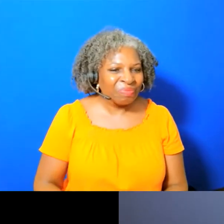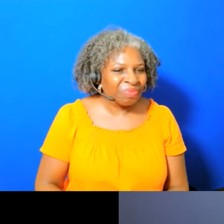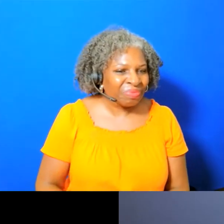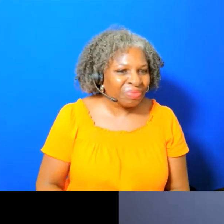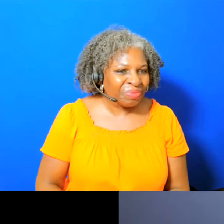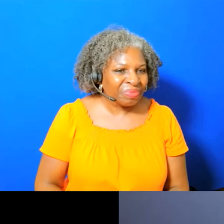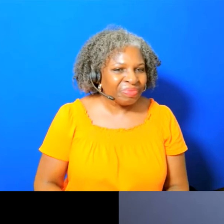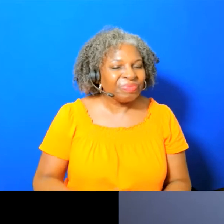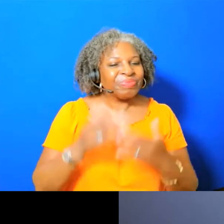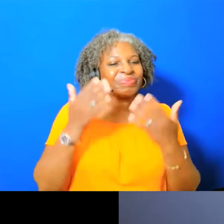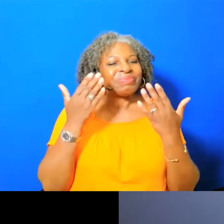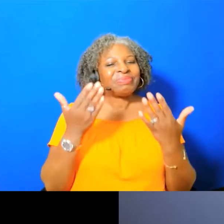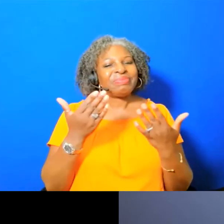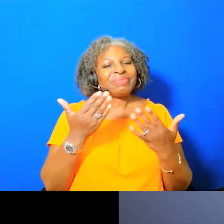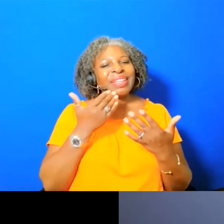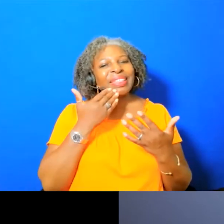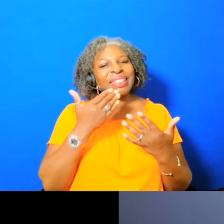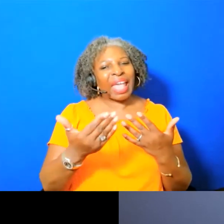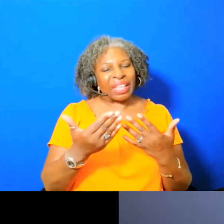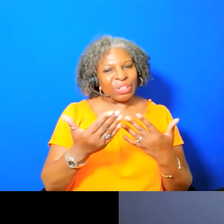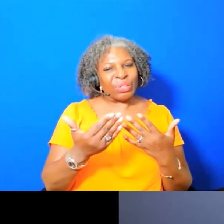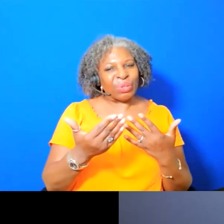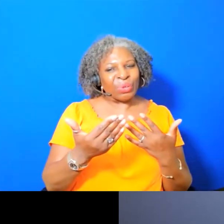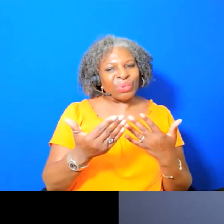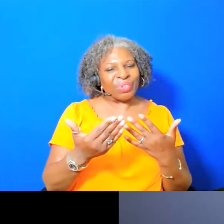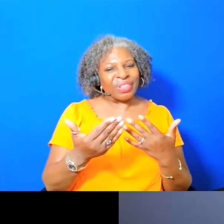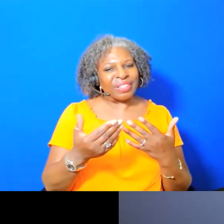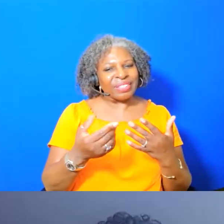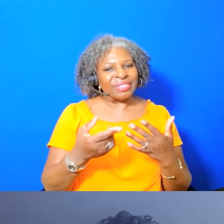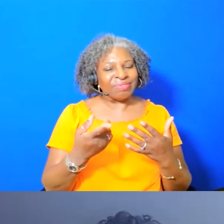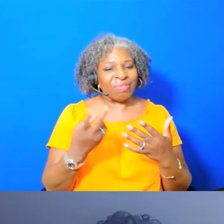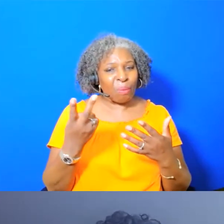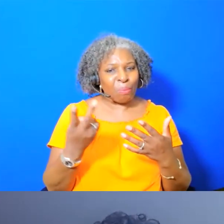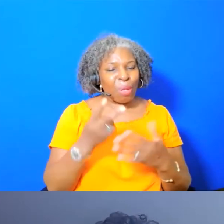So, thank you so much. For both of those presentations, they're really interesting.